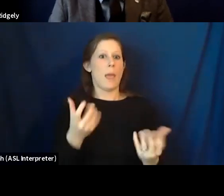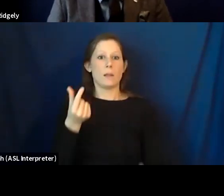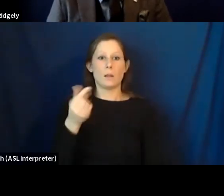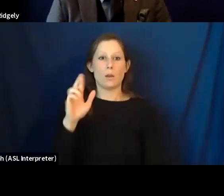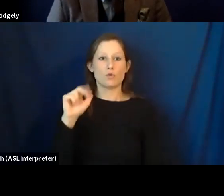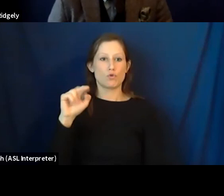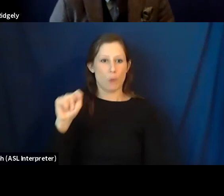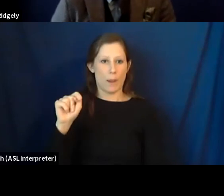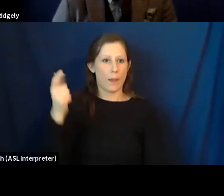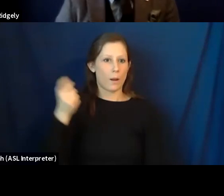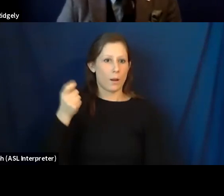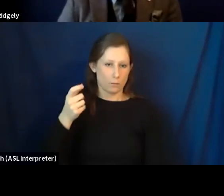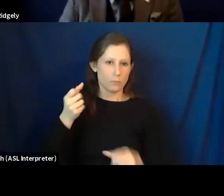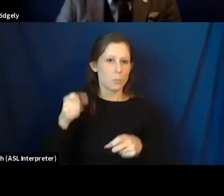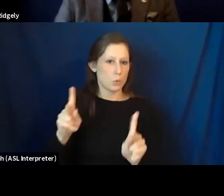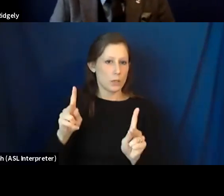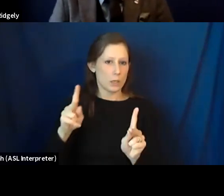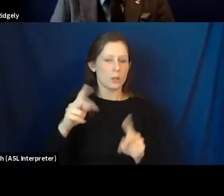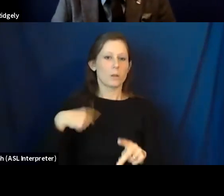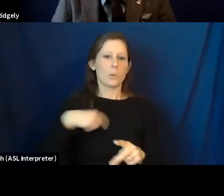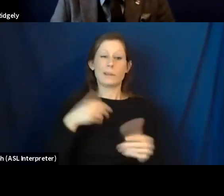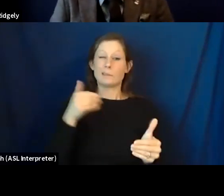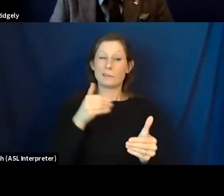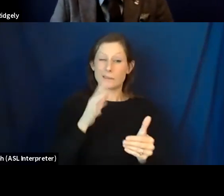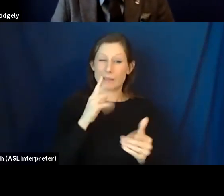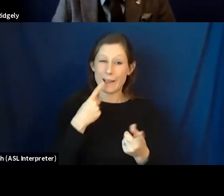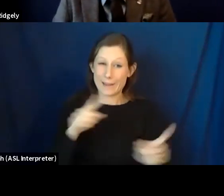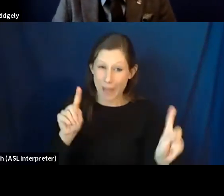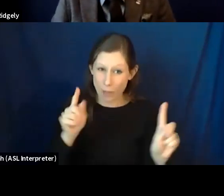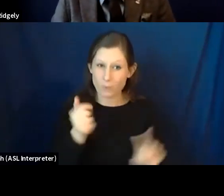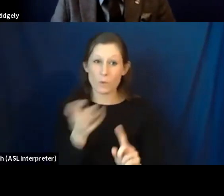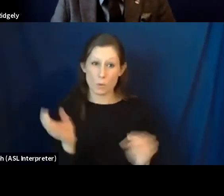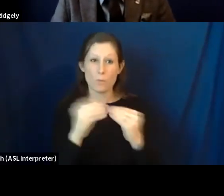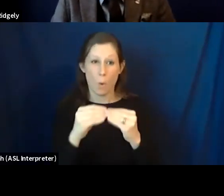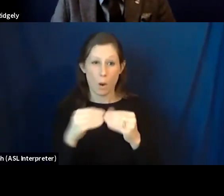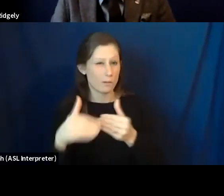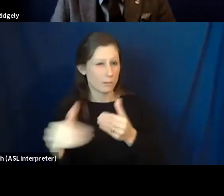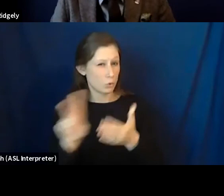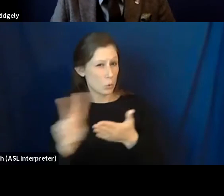getting ready to announce a few more new ones in the next couple weeks that depending on